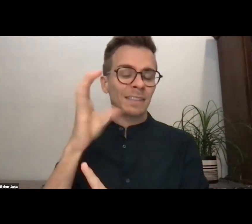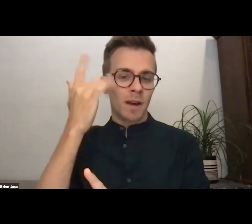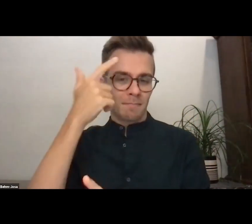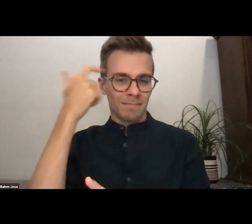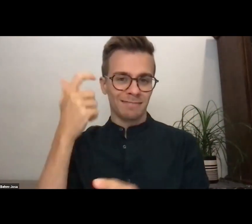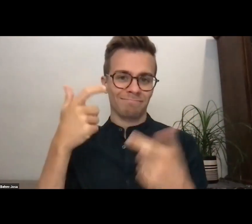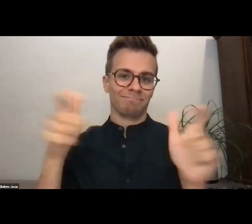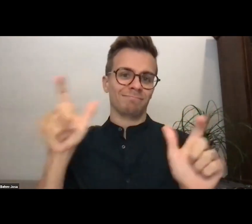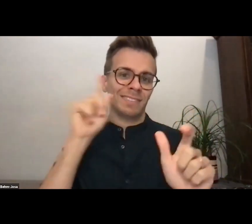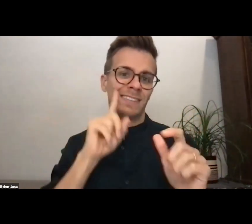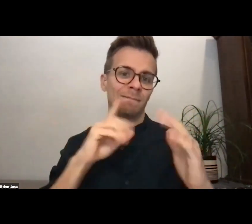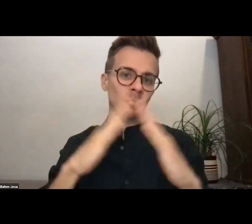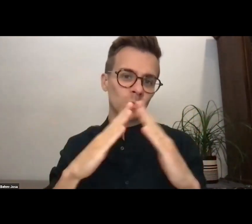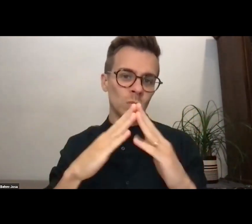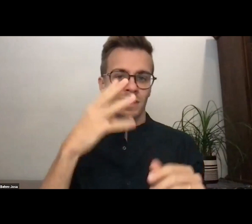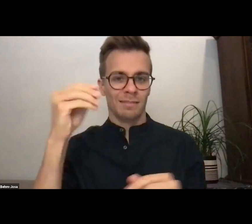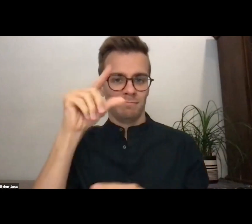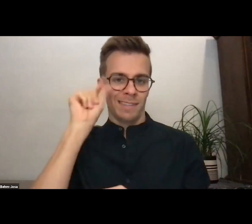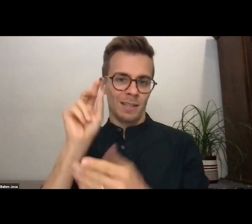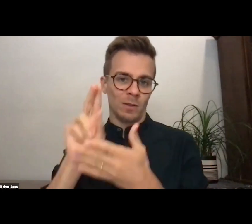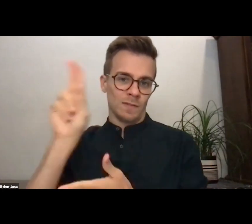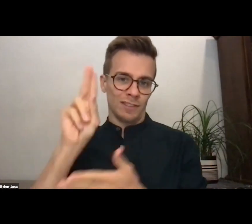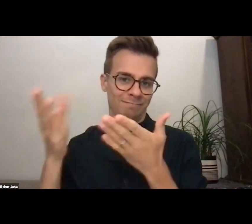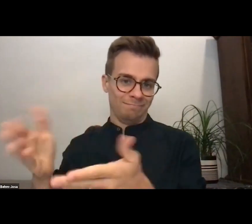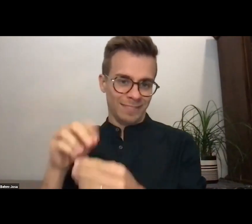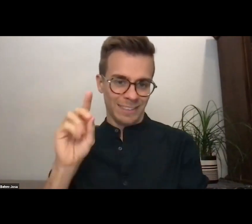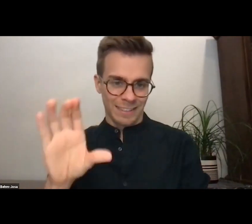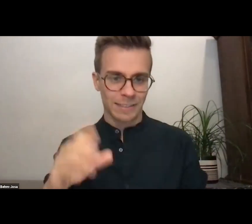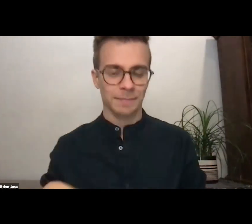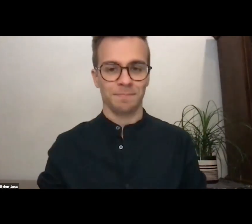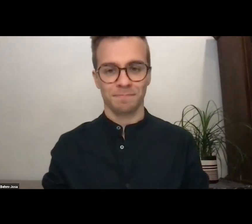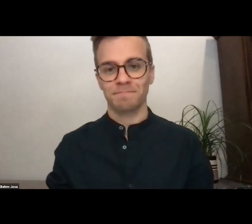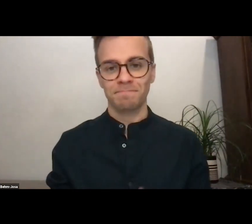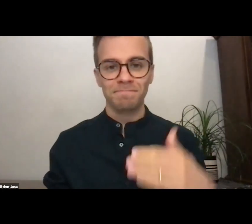I focused on D.C. because it's a big urban area, with a huge deaf community, and Gallaudet